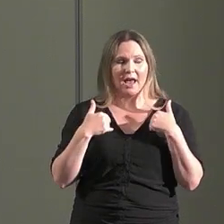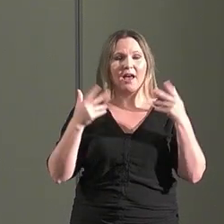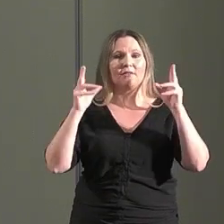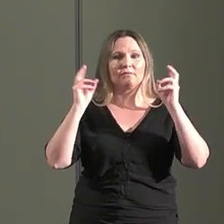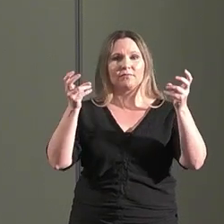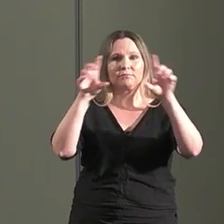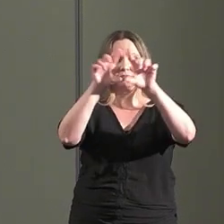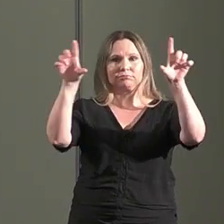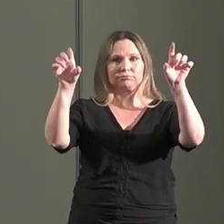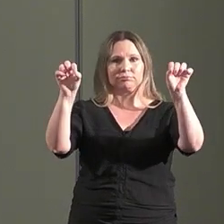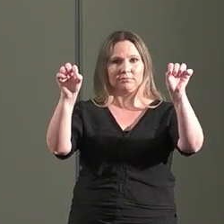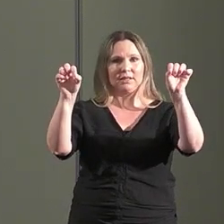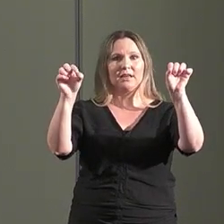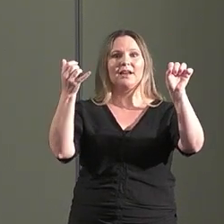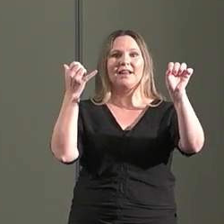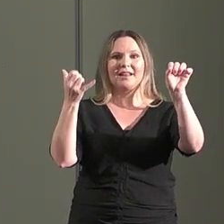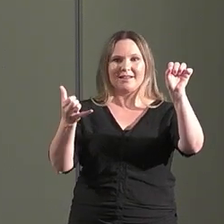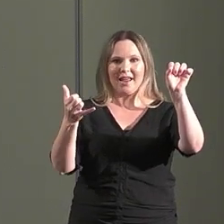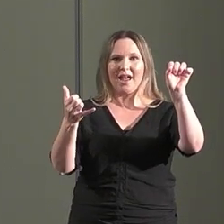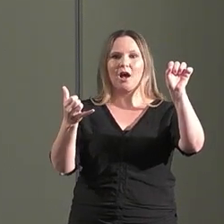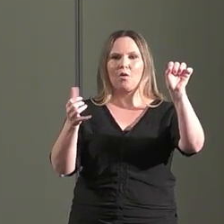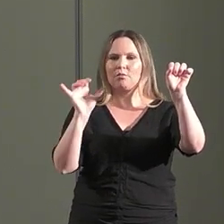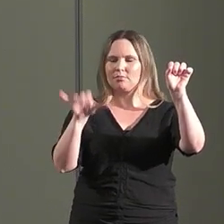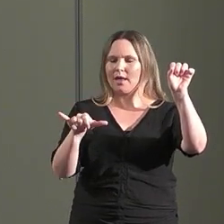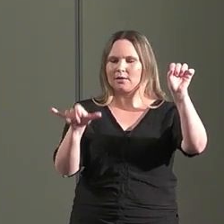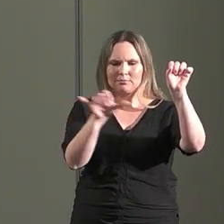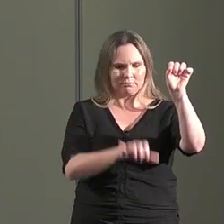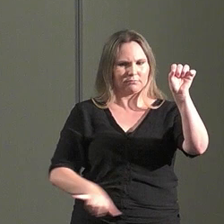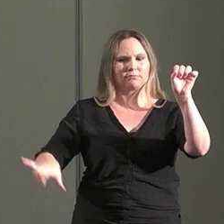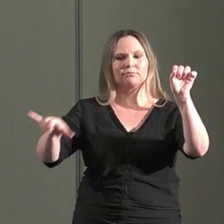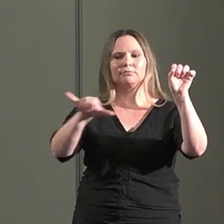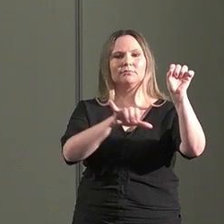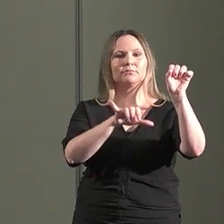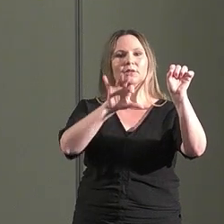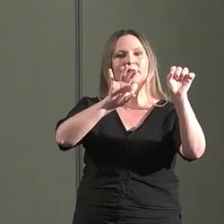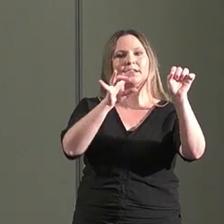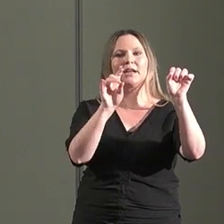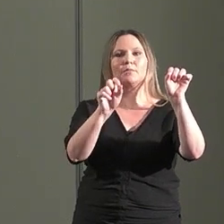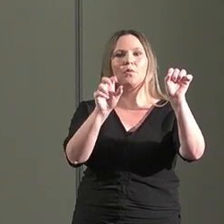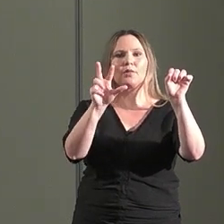Now, that is almost universal 98.3%.